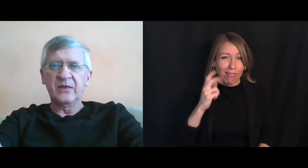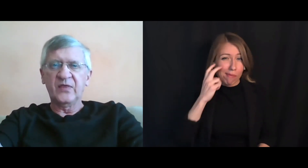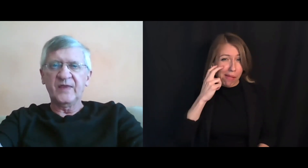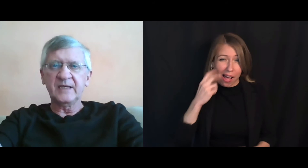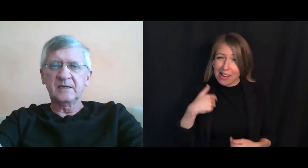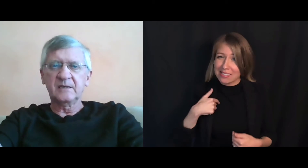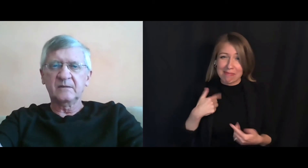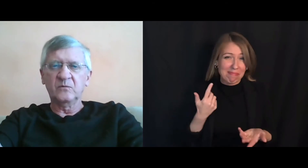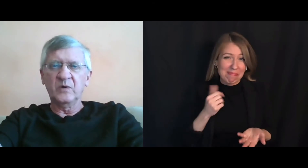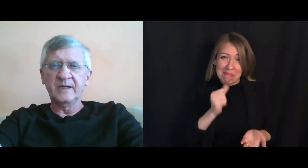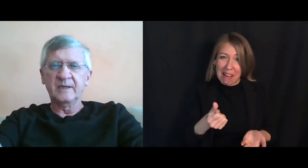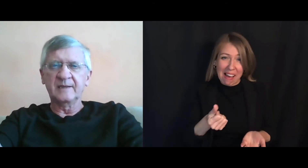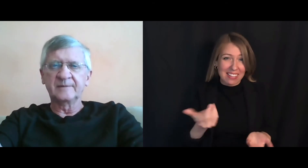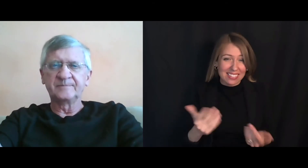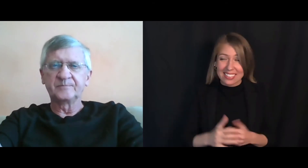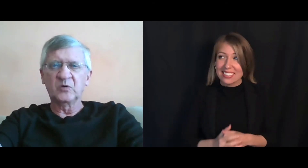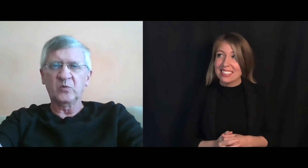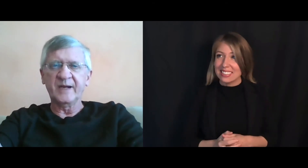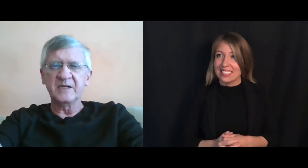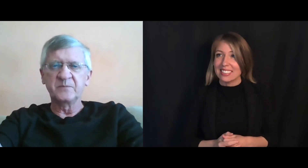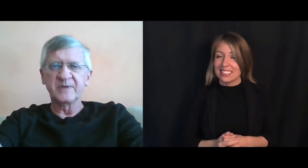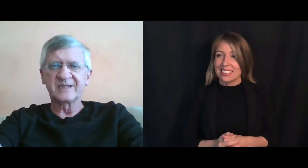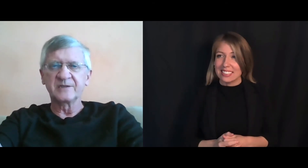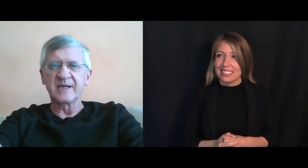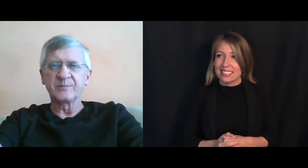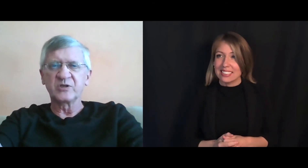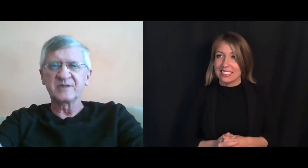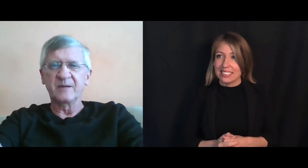I think one of the greatest misconceptions